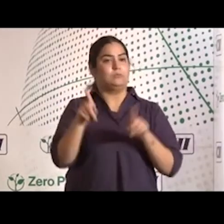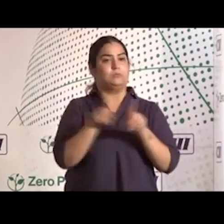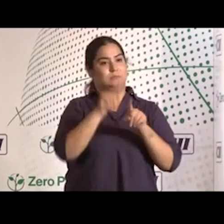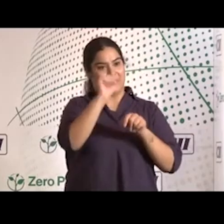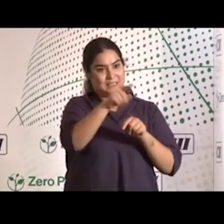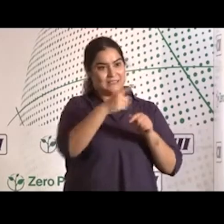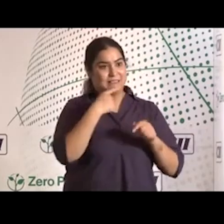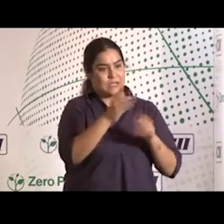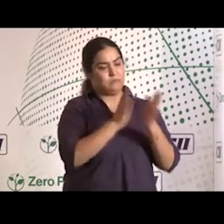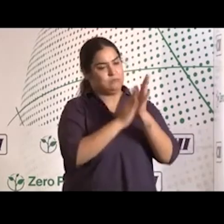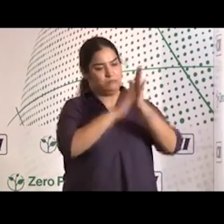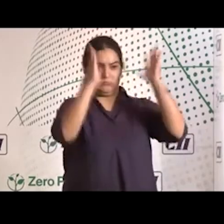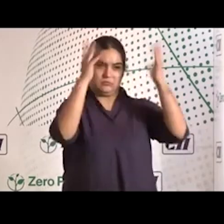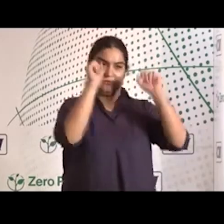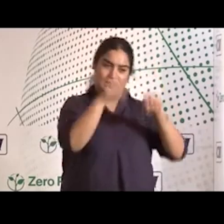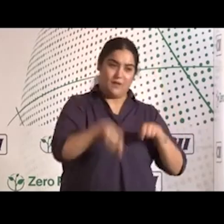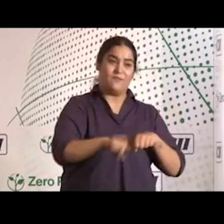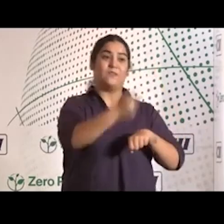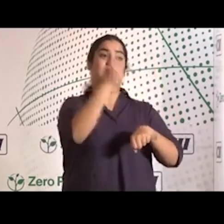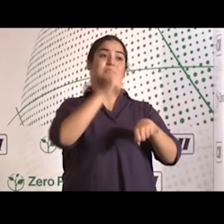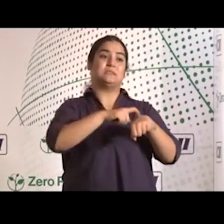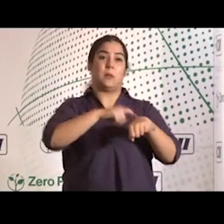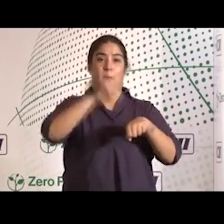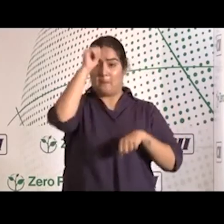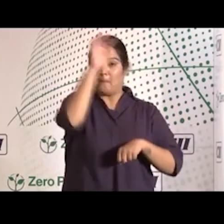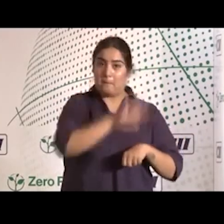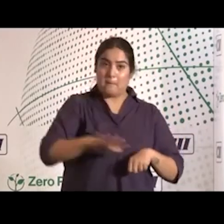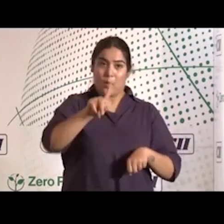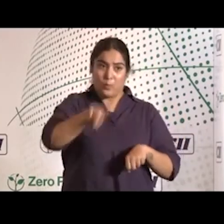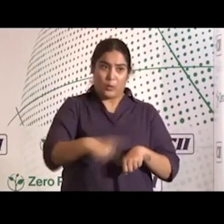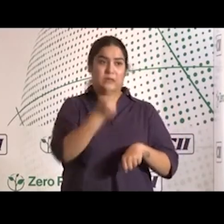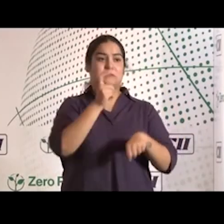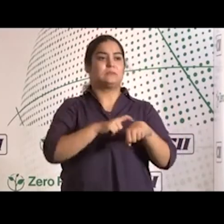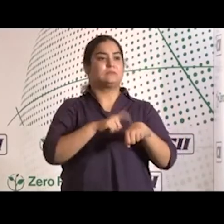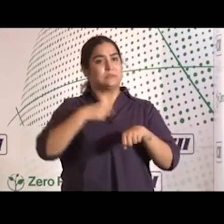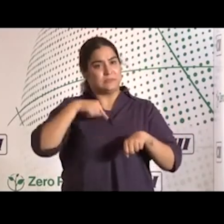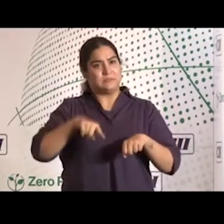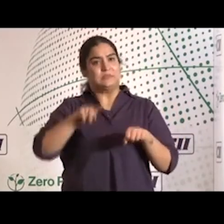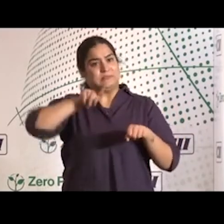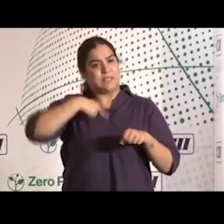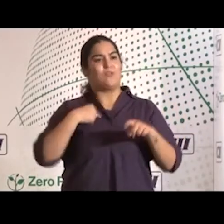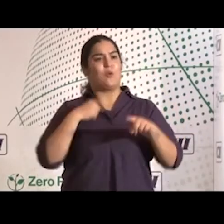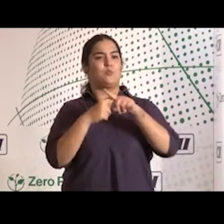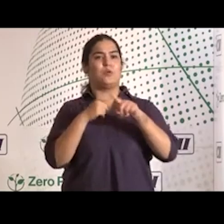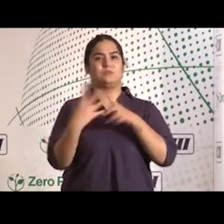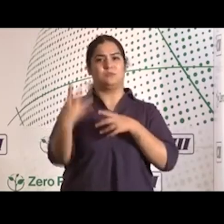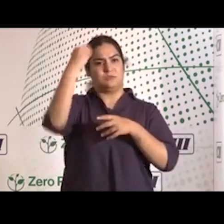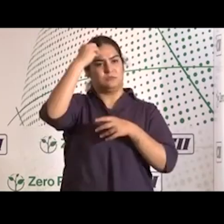because this is happening for the first time in India and we must take a very positive view of it.